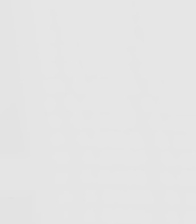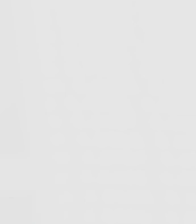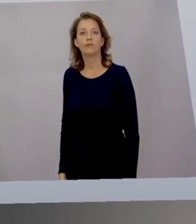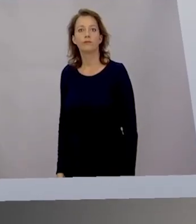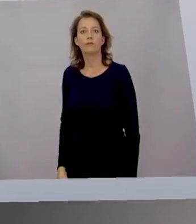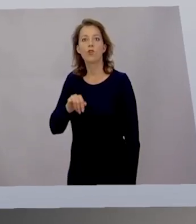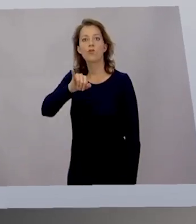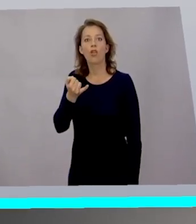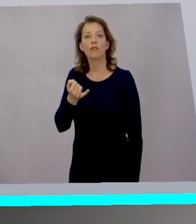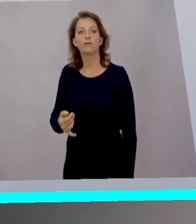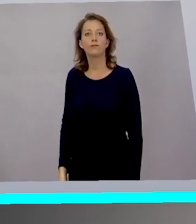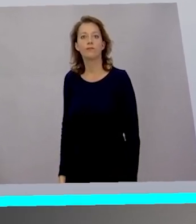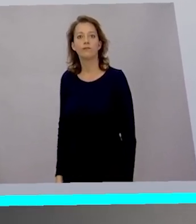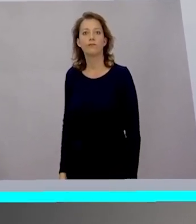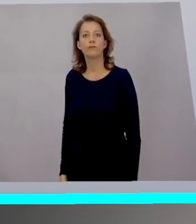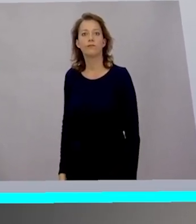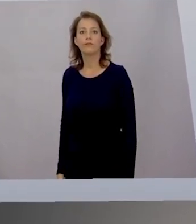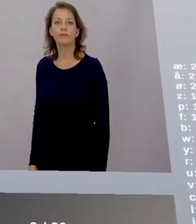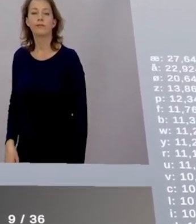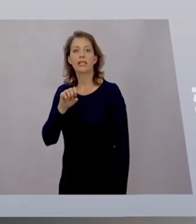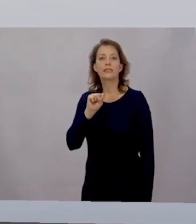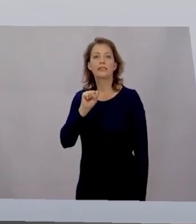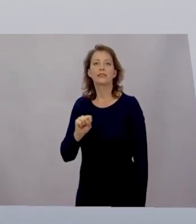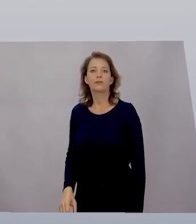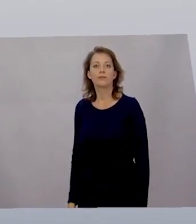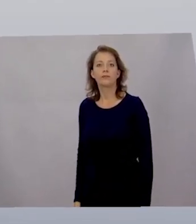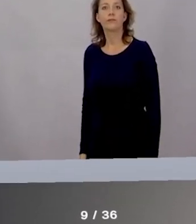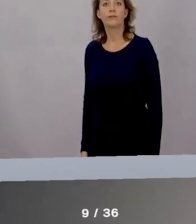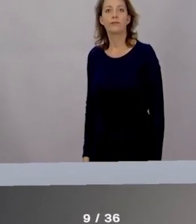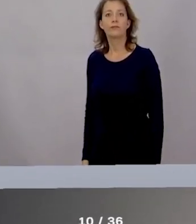These states were all implemented using flow graphs in the Unity Editor.